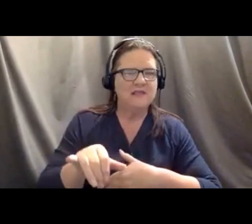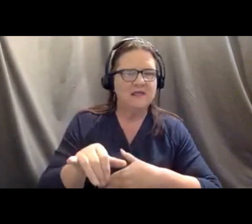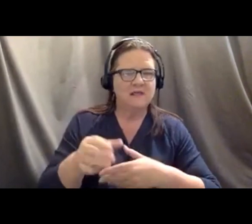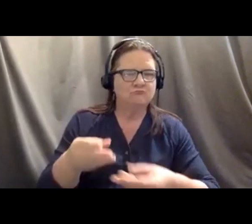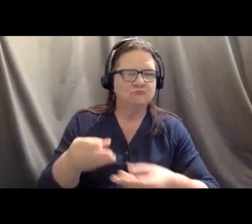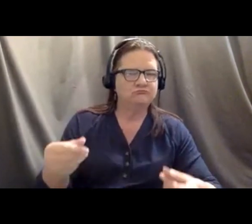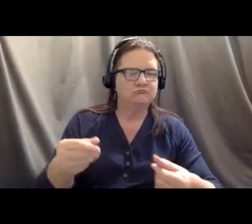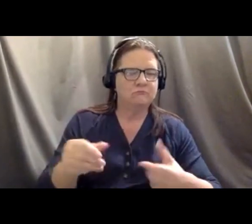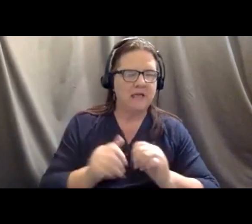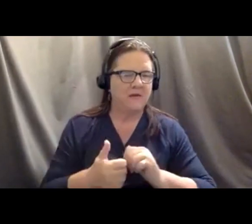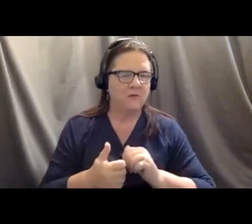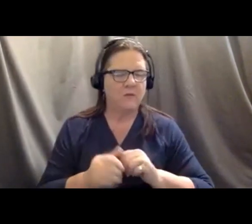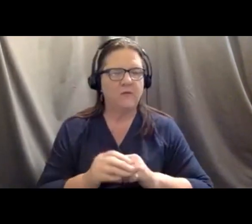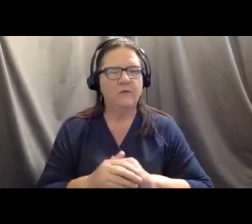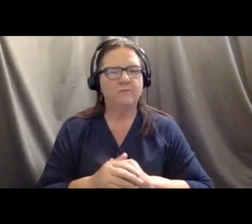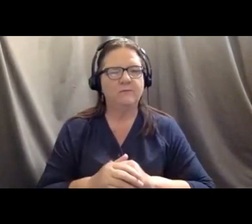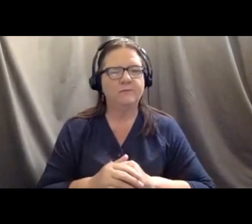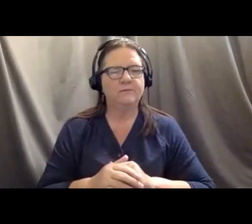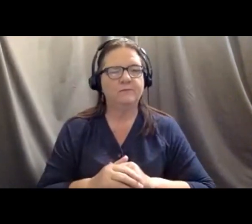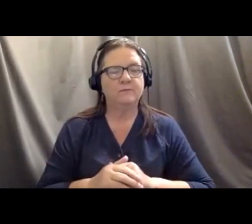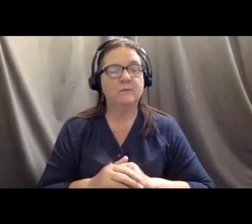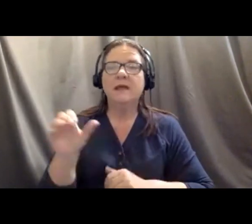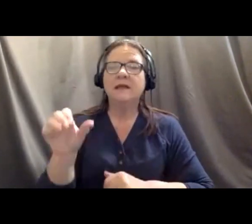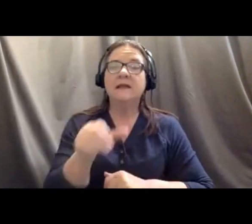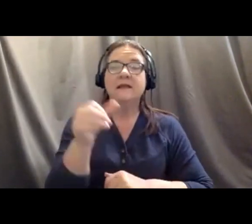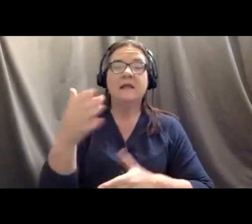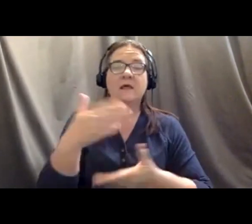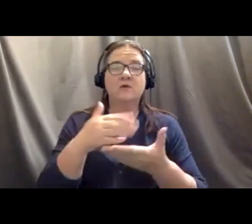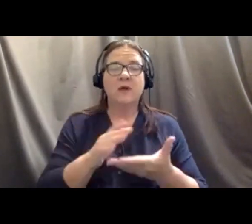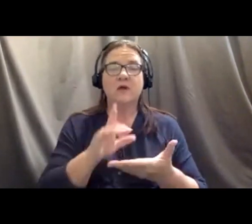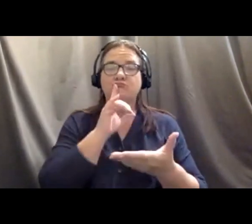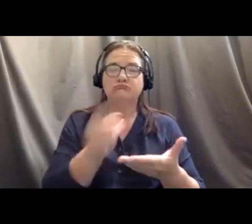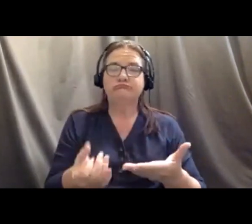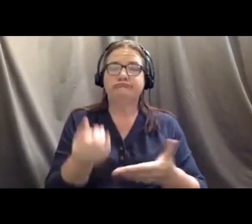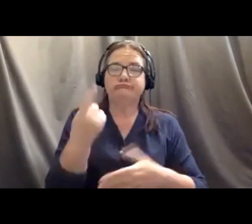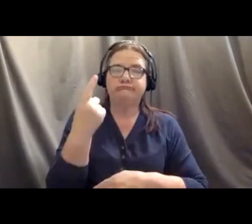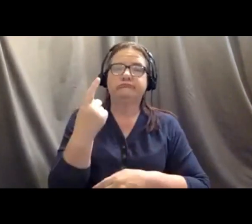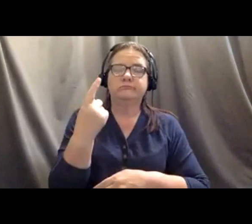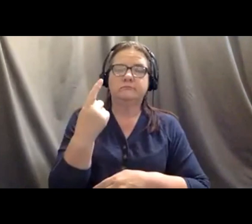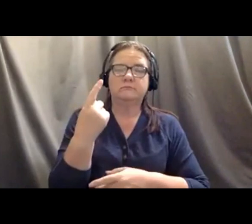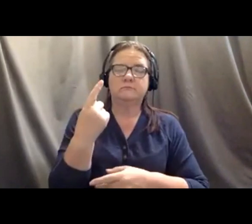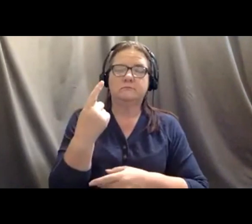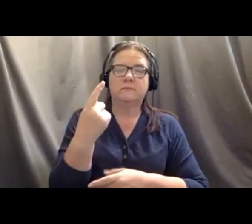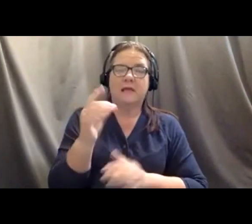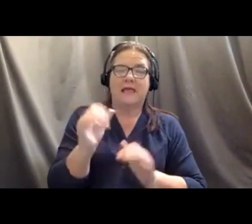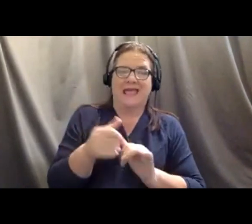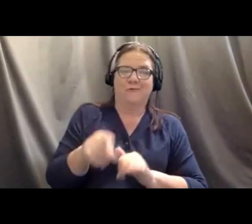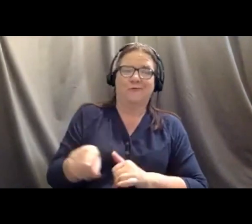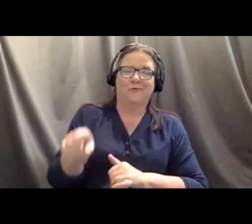And there's another piece of really understanding, you know, how is it that you do -- how is